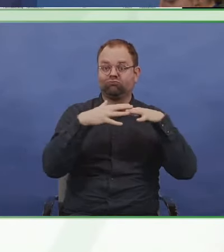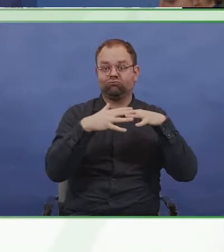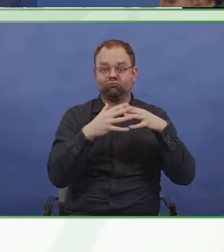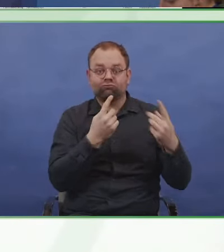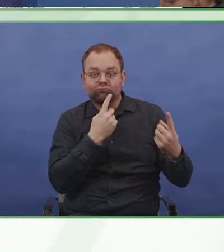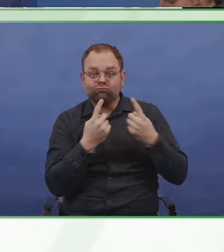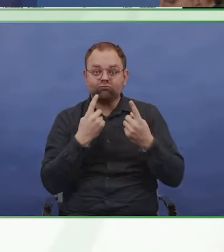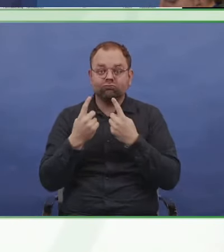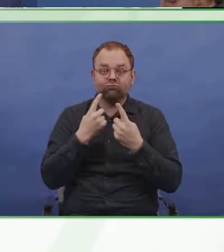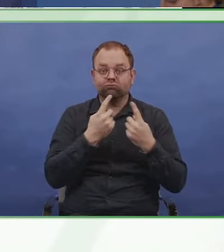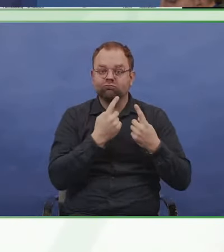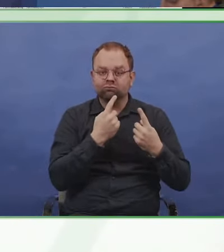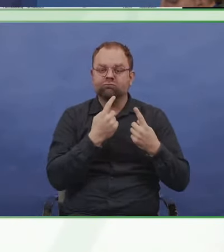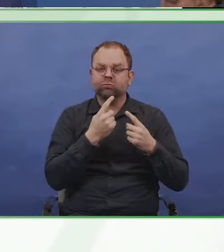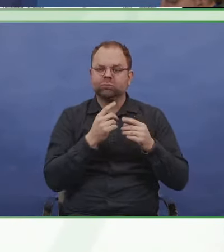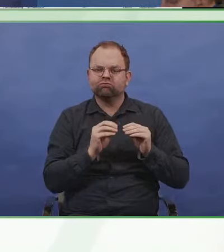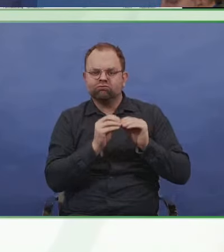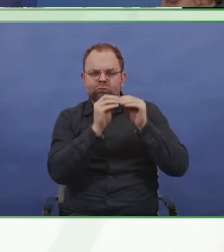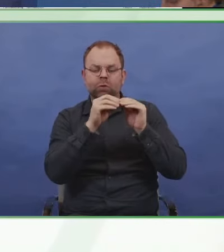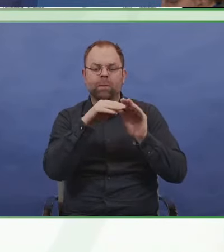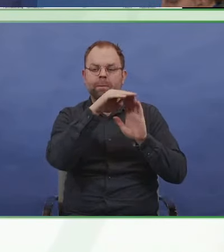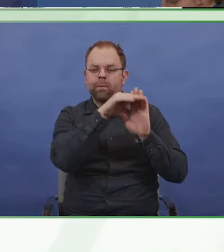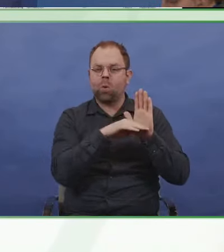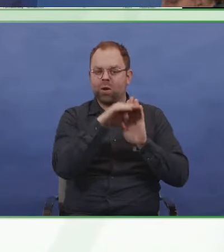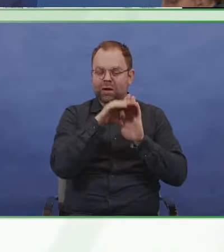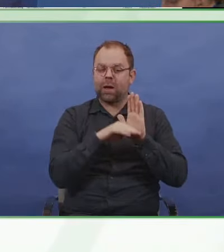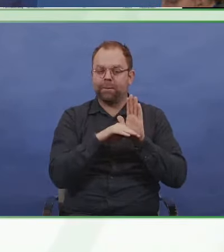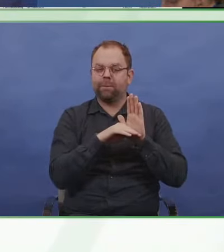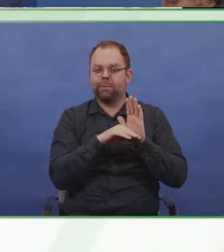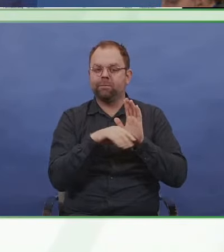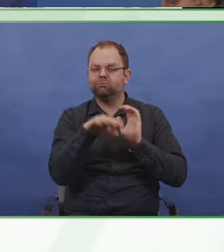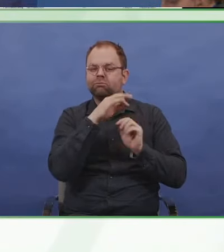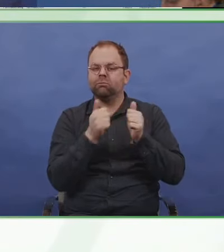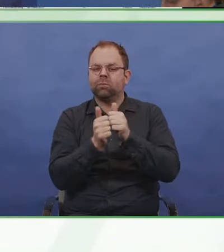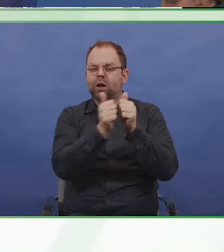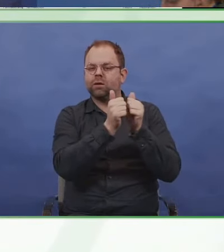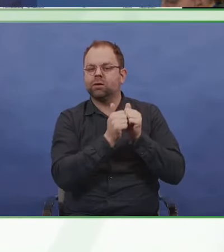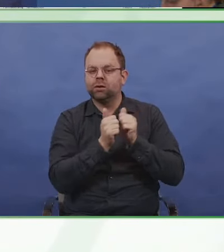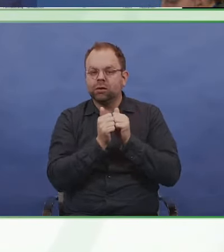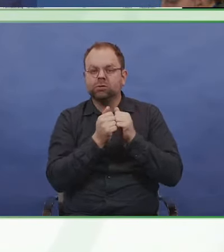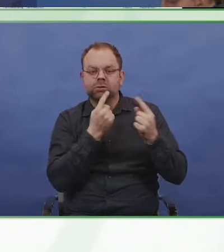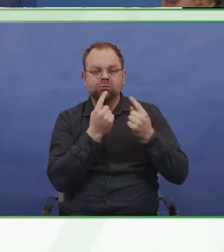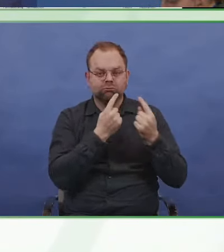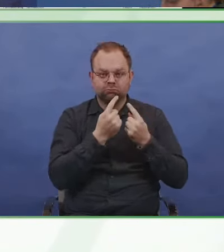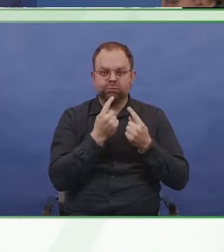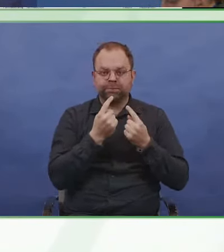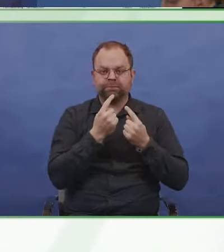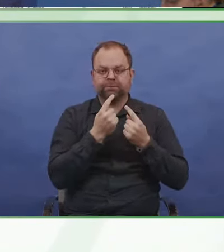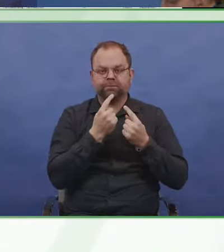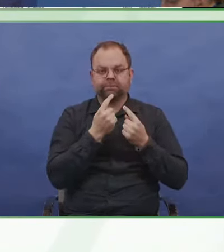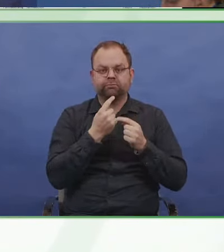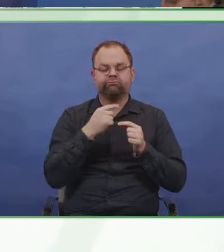So we want to do this and we also want to, we see sometimes people